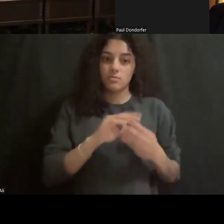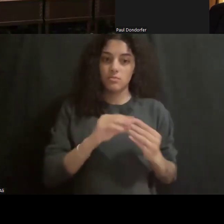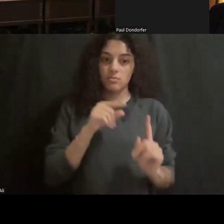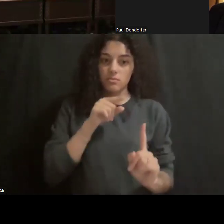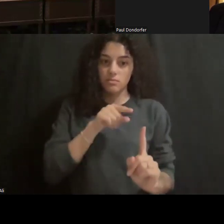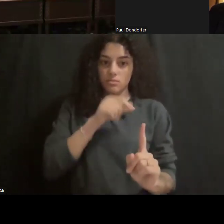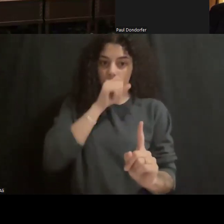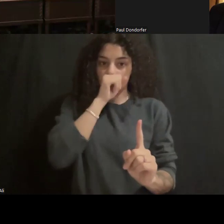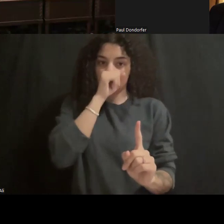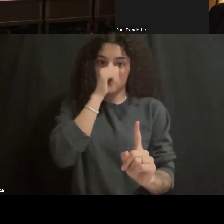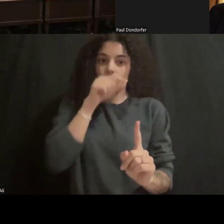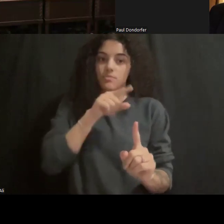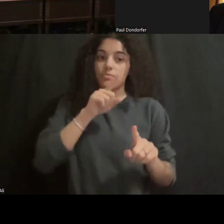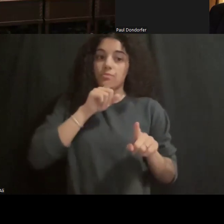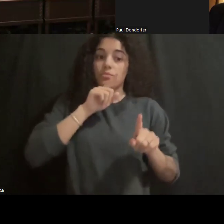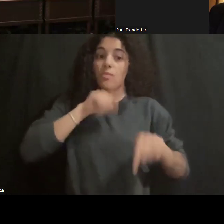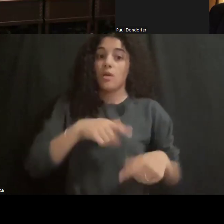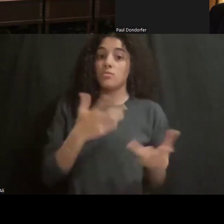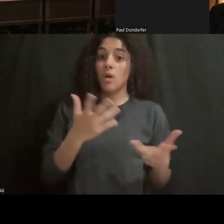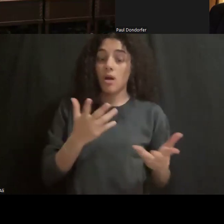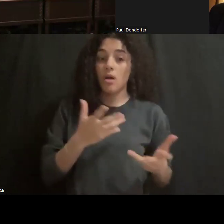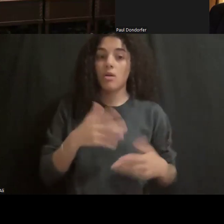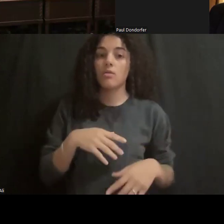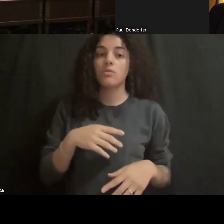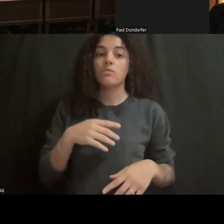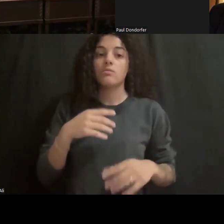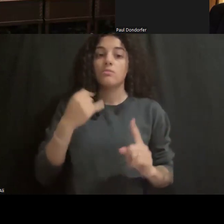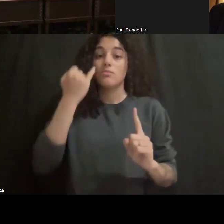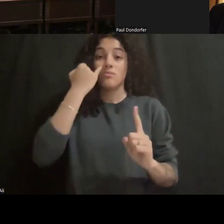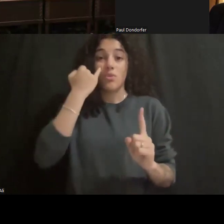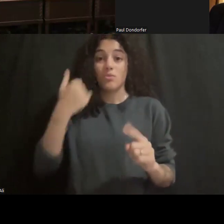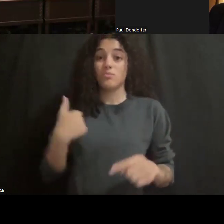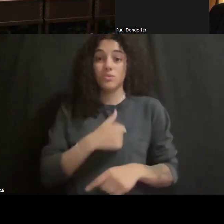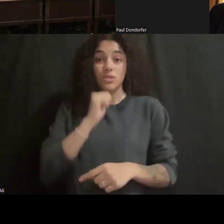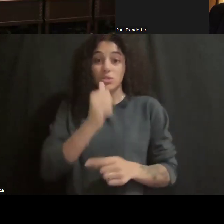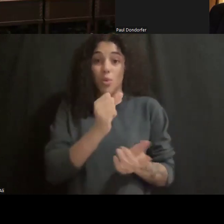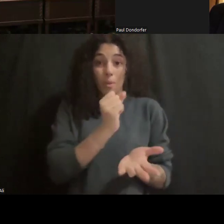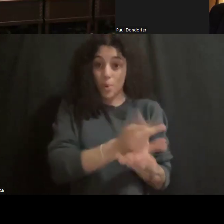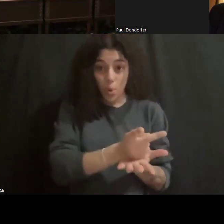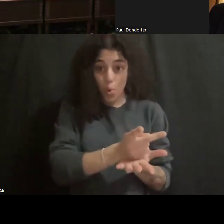was that if we were not to pass this that the program would be removed but if the